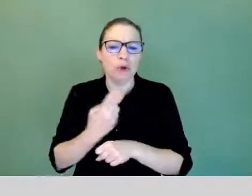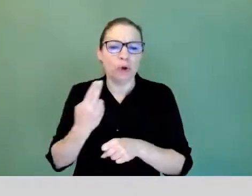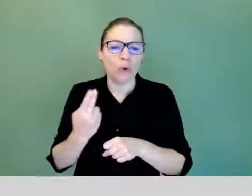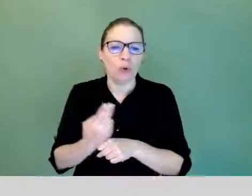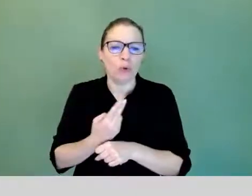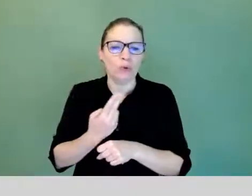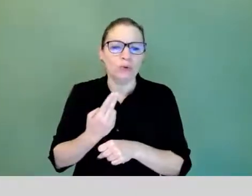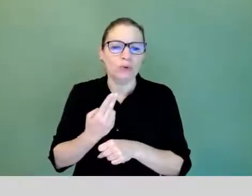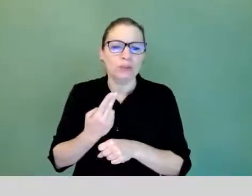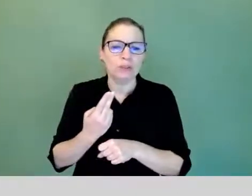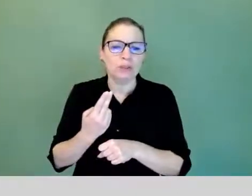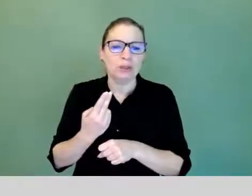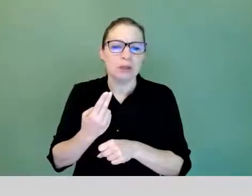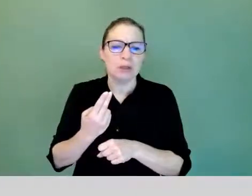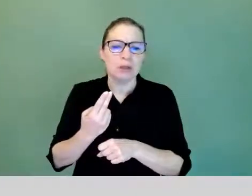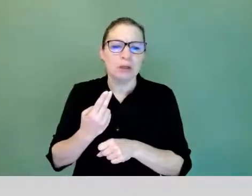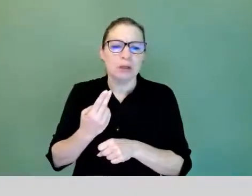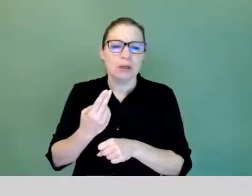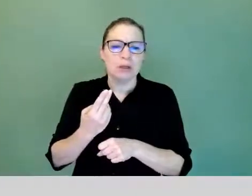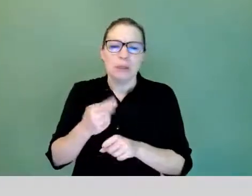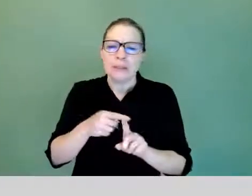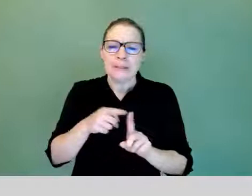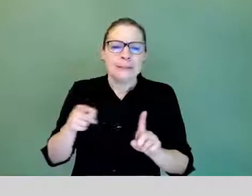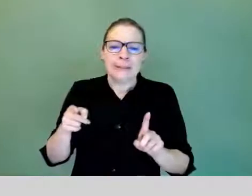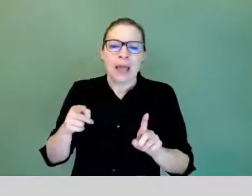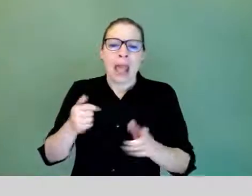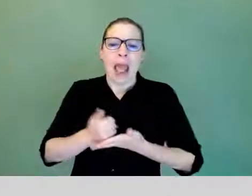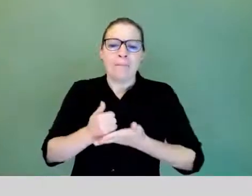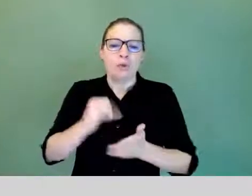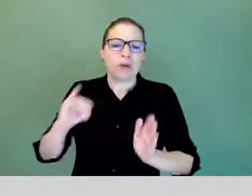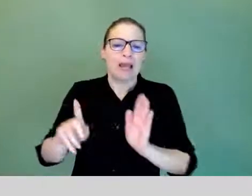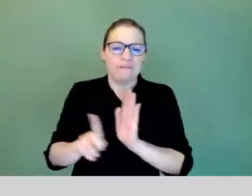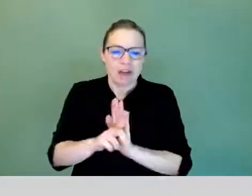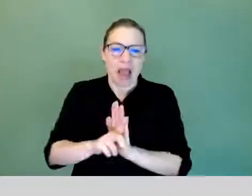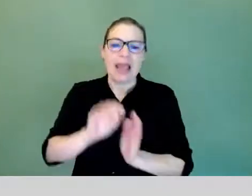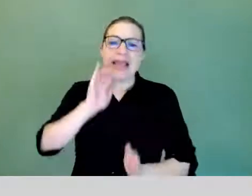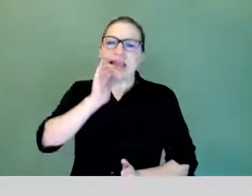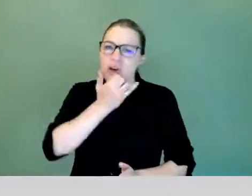which will help you to identify the incorrectly configured Django applications.